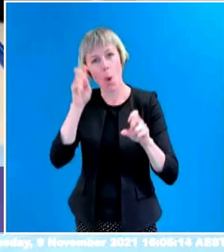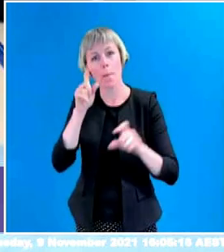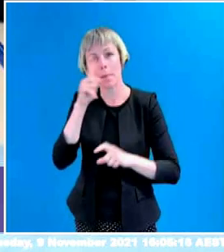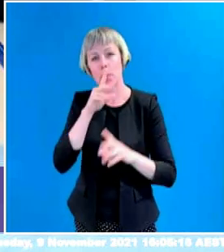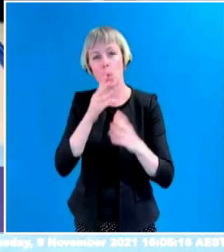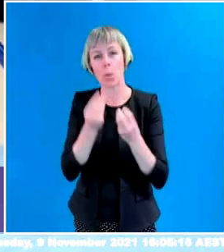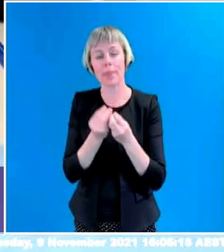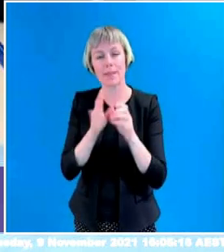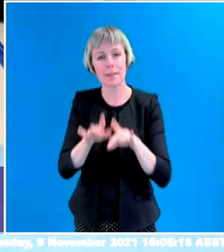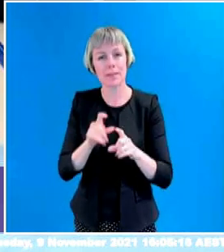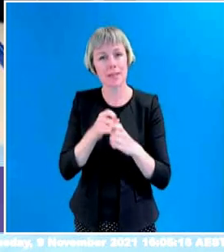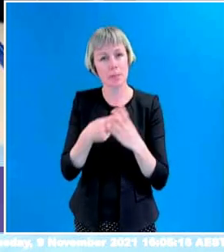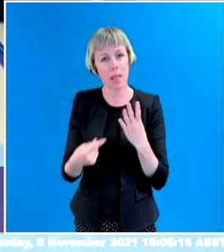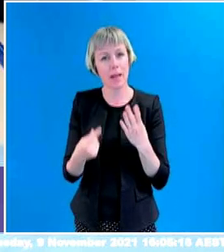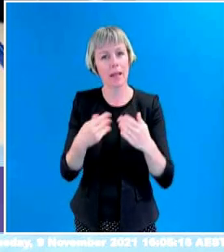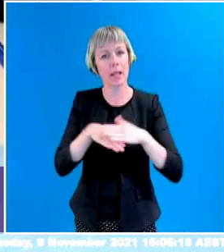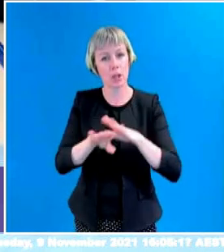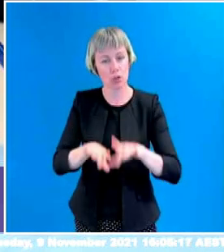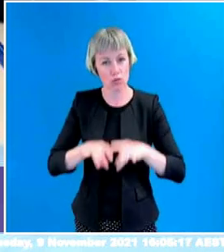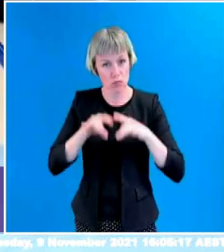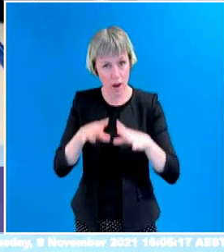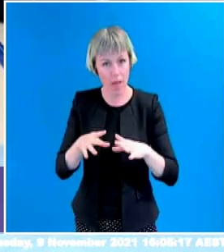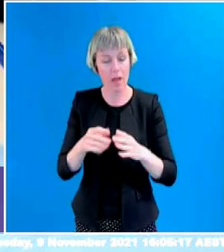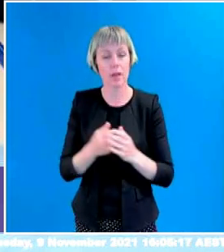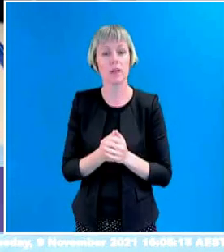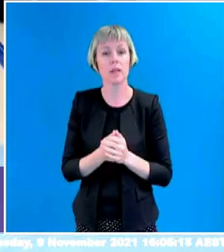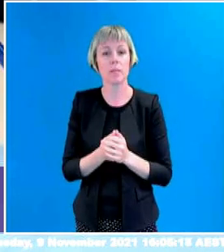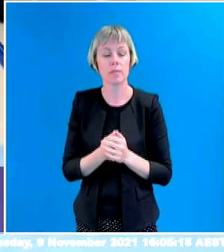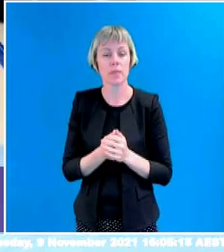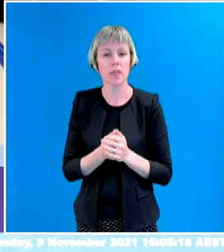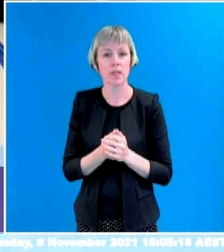released in 2019 and then updated in 2020.